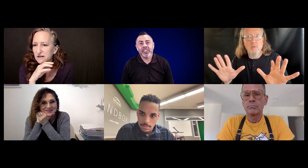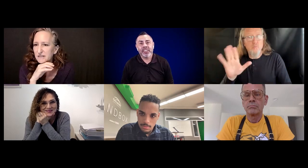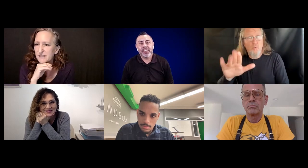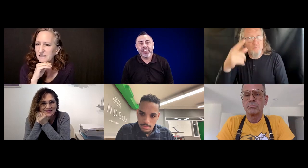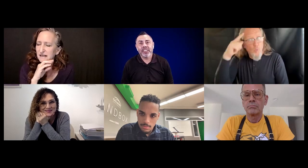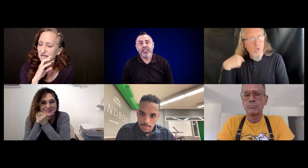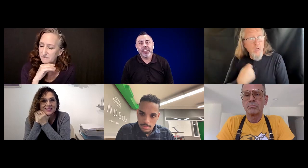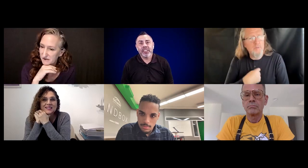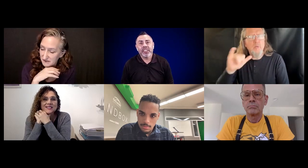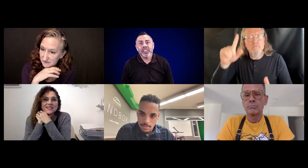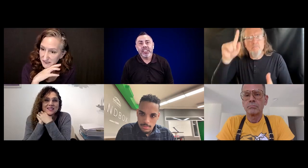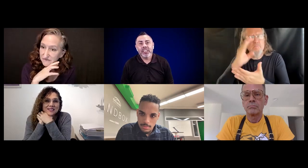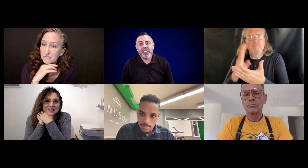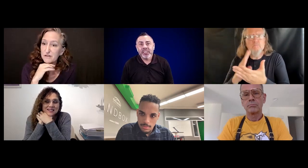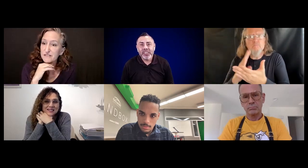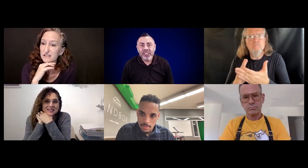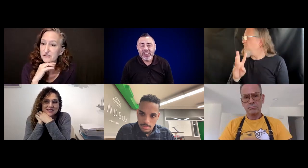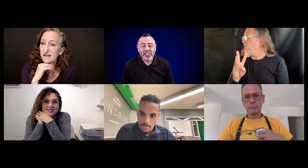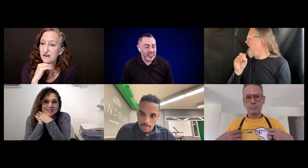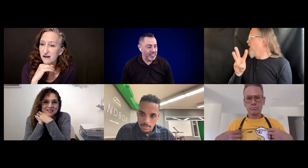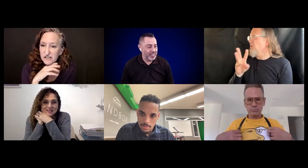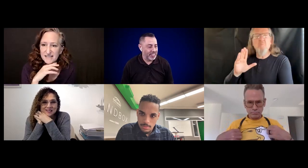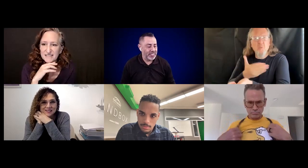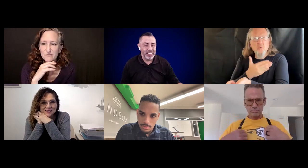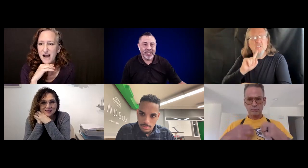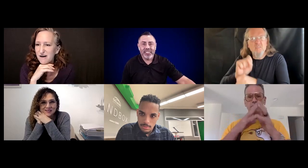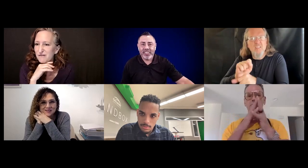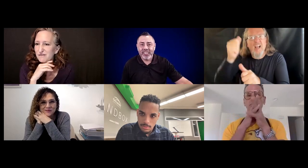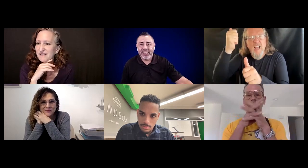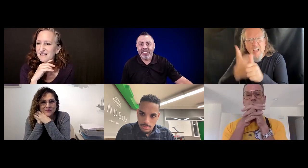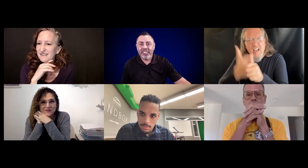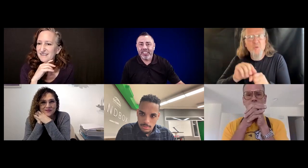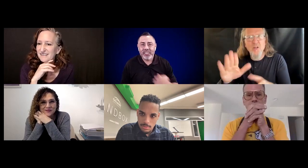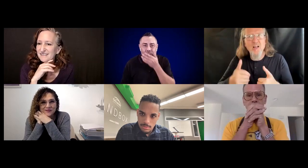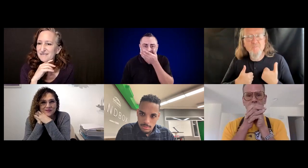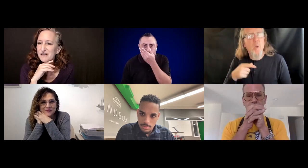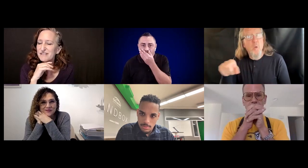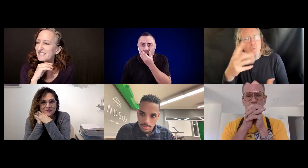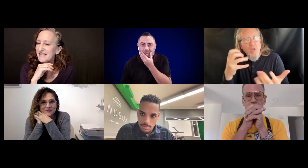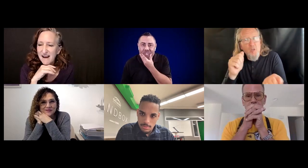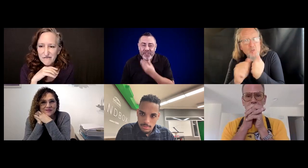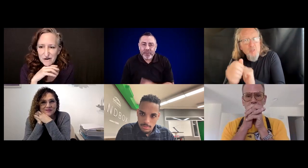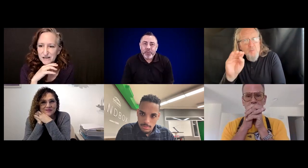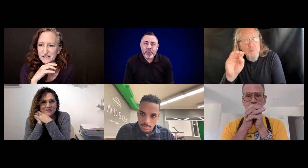But there's even music during a car chase. Wow! Music is everywhere in your lives.